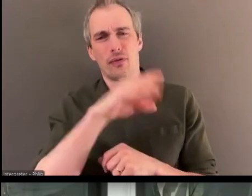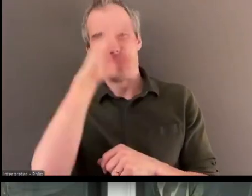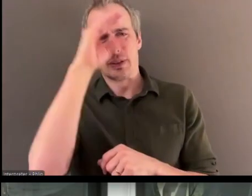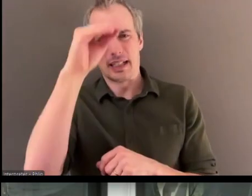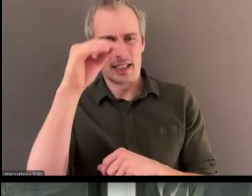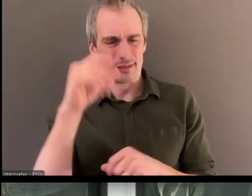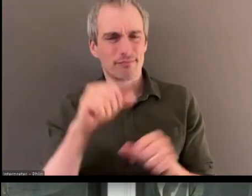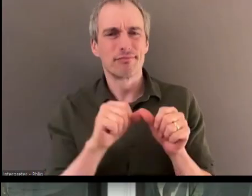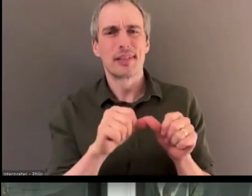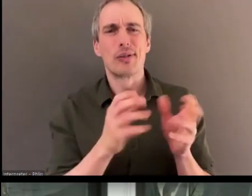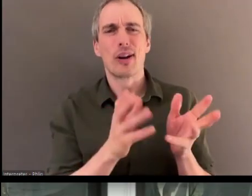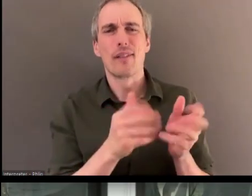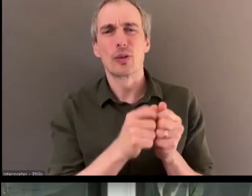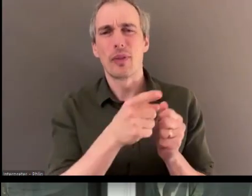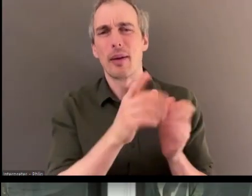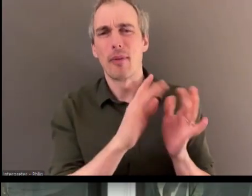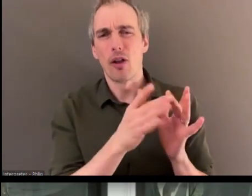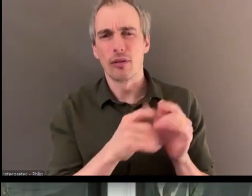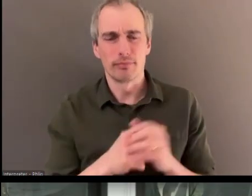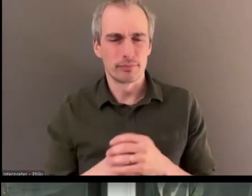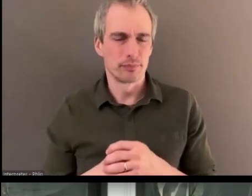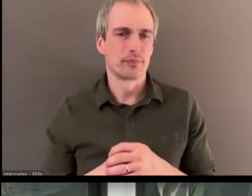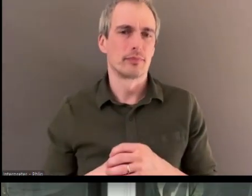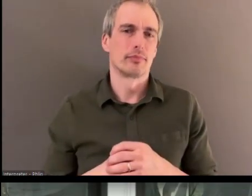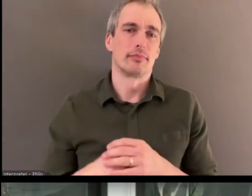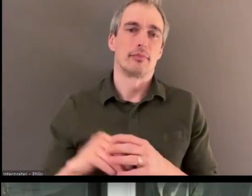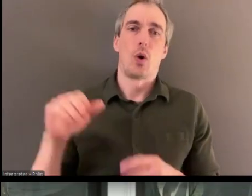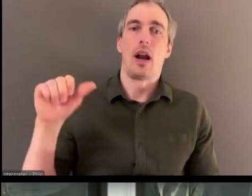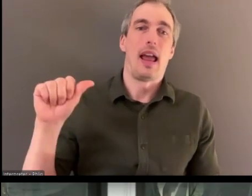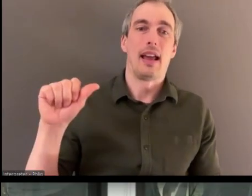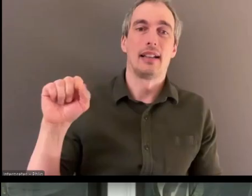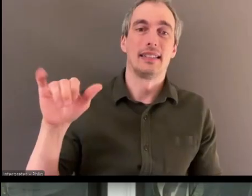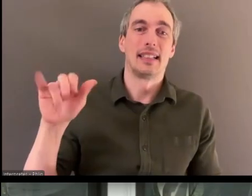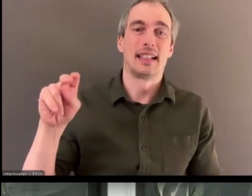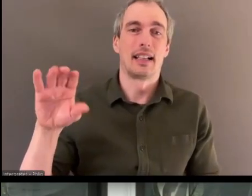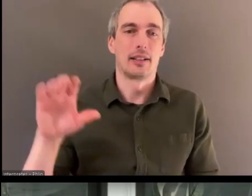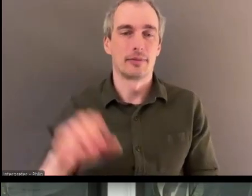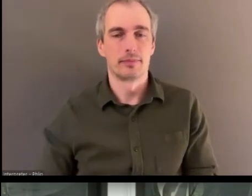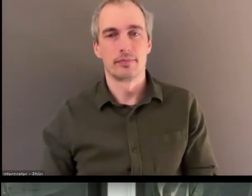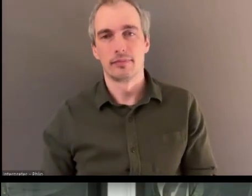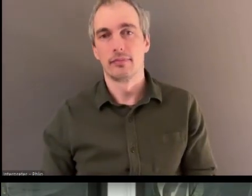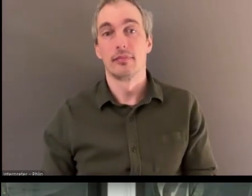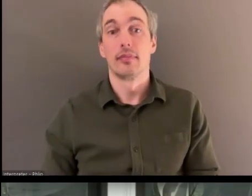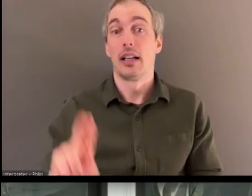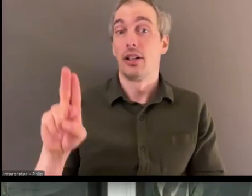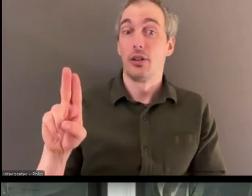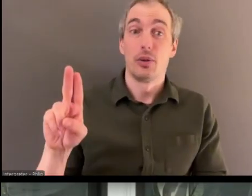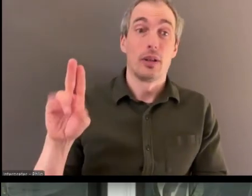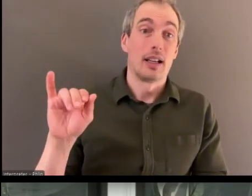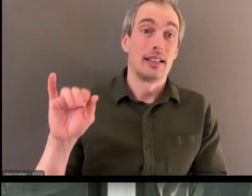async. b3b.uic.edu b3b.uic.edu. Alright, hang on. We'll take one more quick one, hopefully.